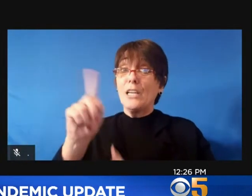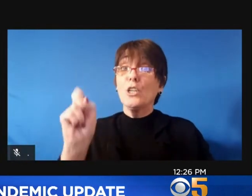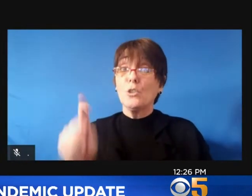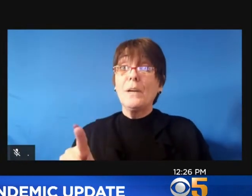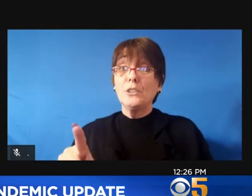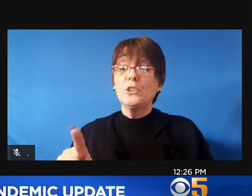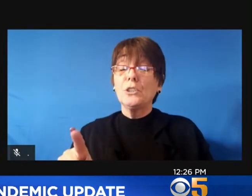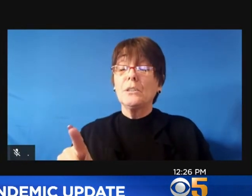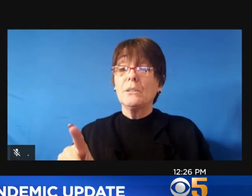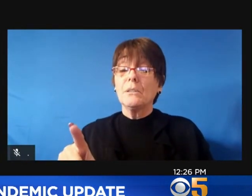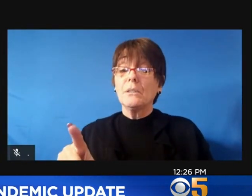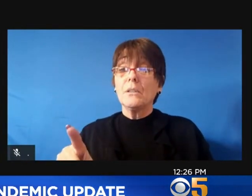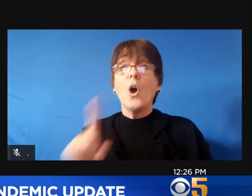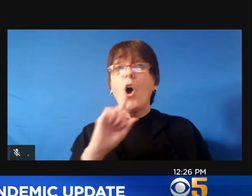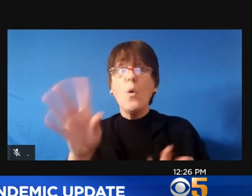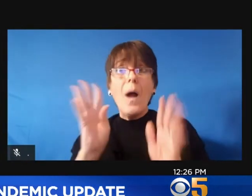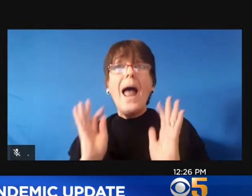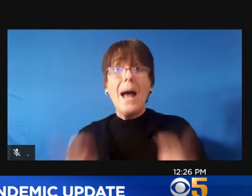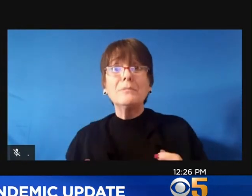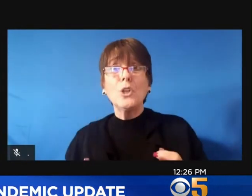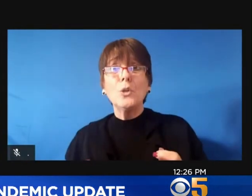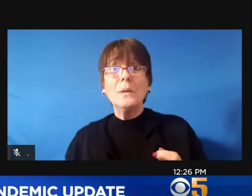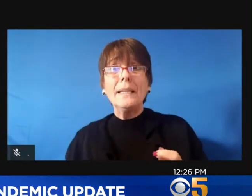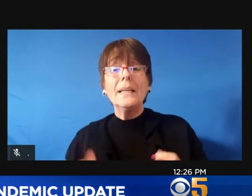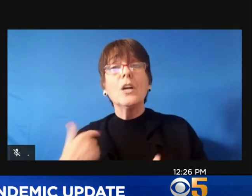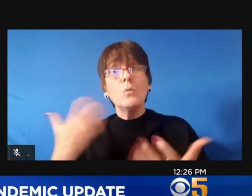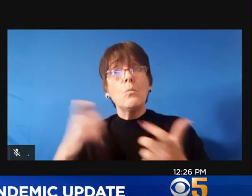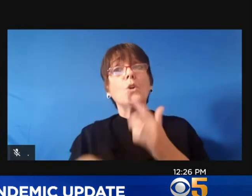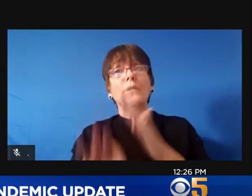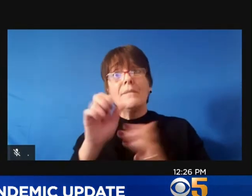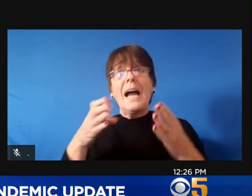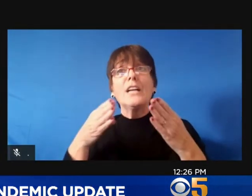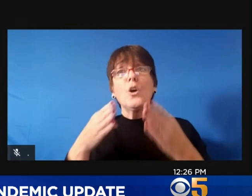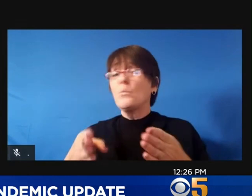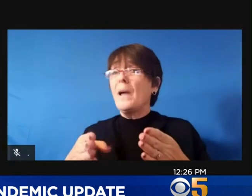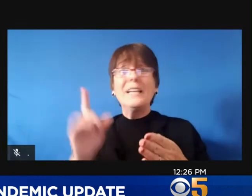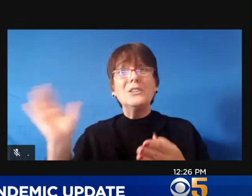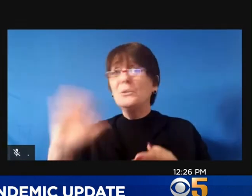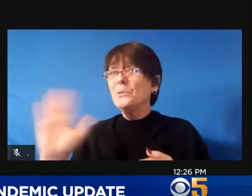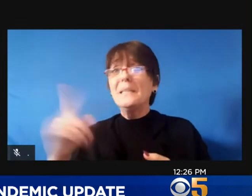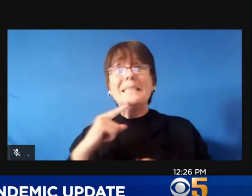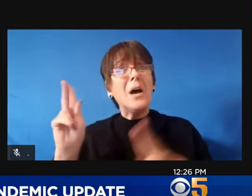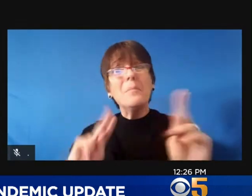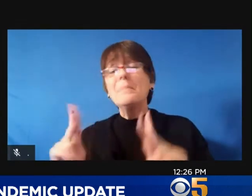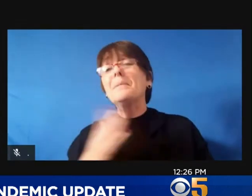AREAS WITH HIGHER TRANSMISSION IS NOT JUST RISKY FOR THAT TEAM, BUT FOR THE COMMUNITY THAT THEY RETURN TO. TO ADD INTO THE SECOND PART OR